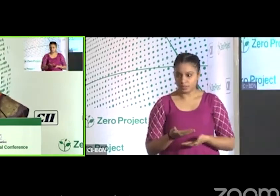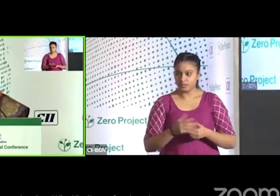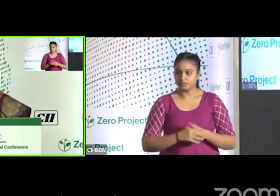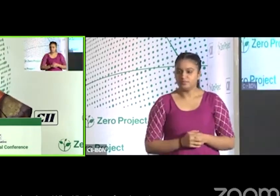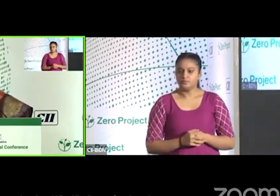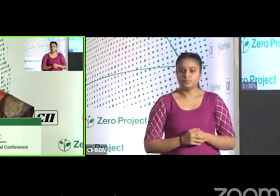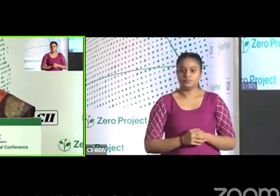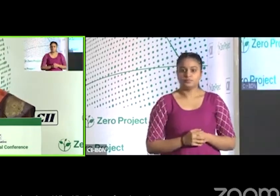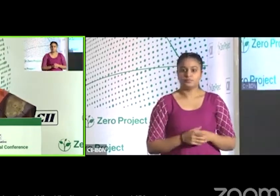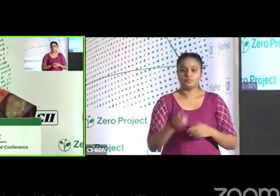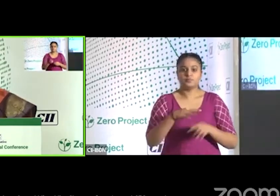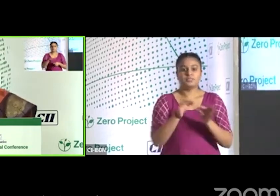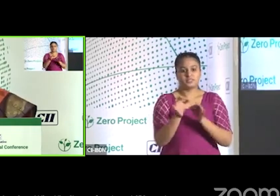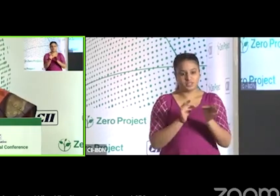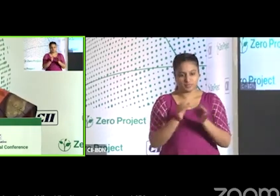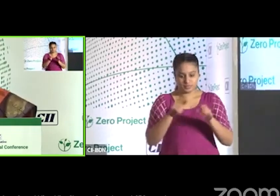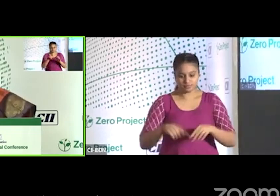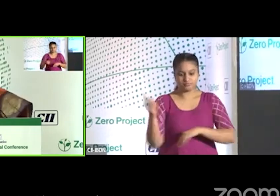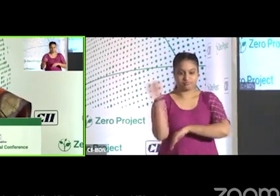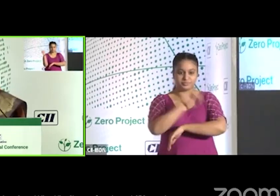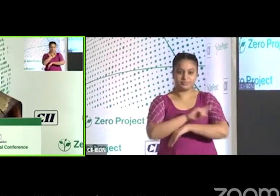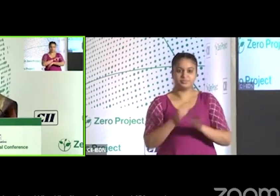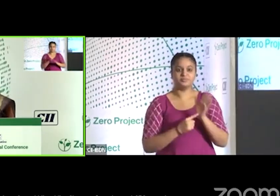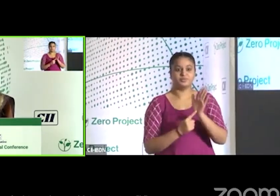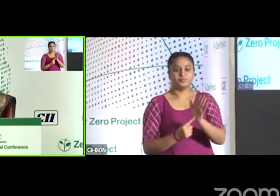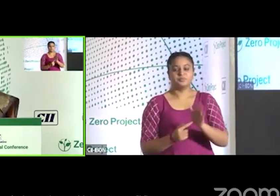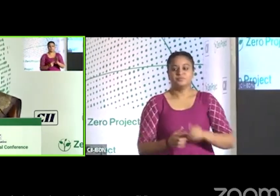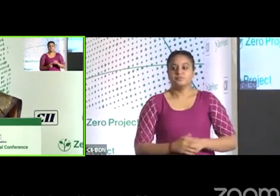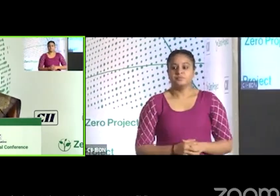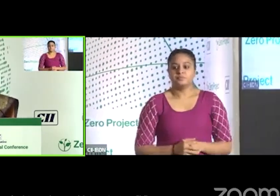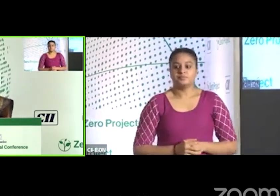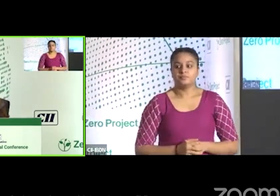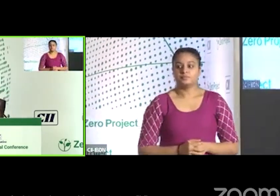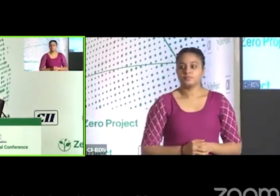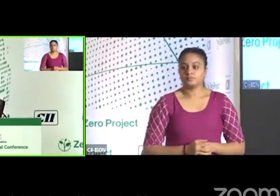explain how the day will flow. Thank you.